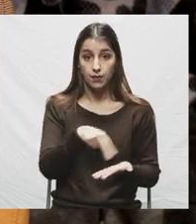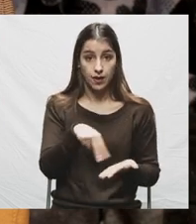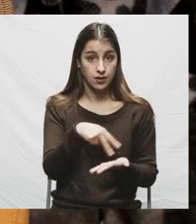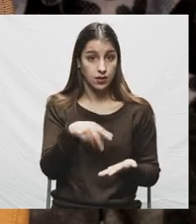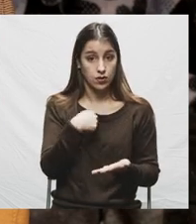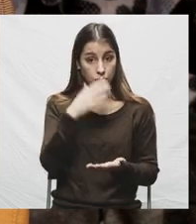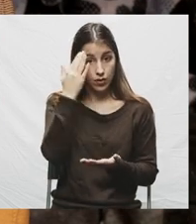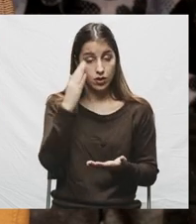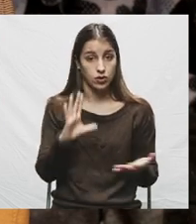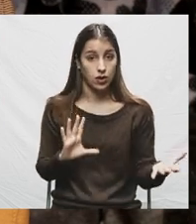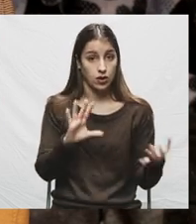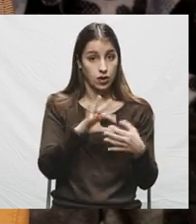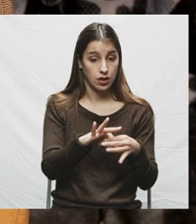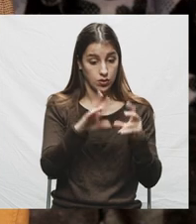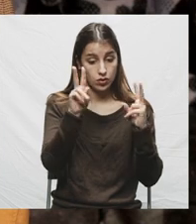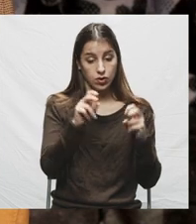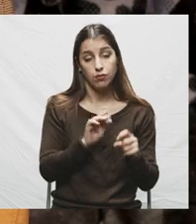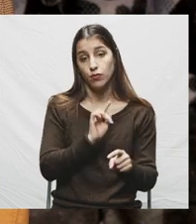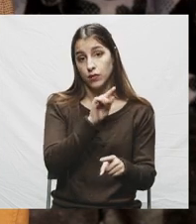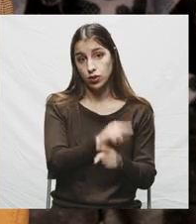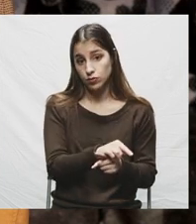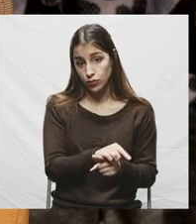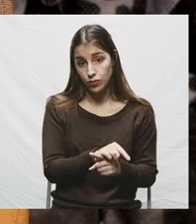that can be framed within the same chapter.